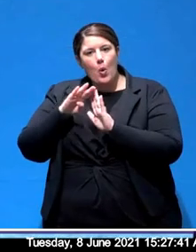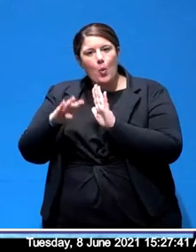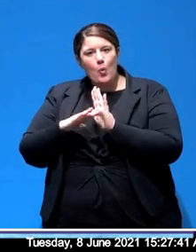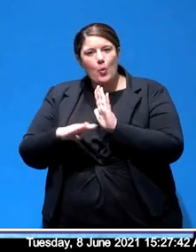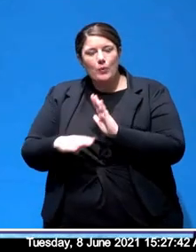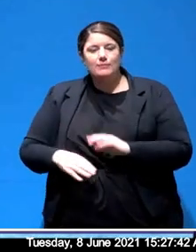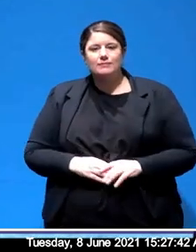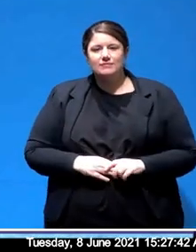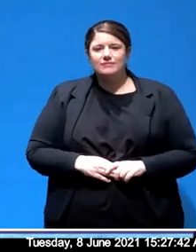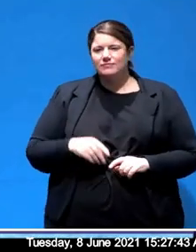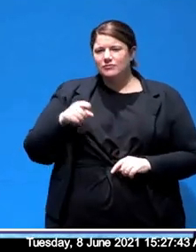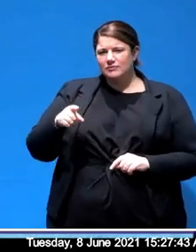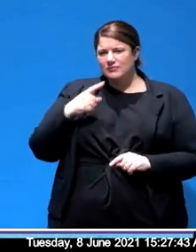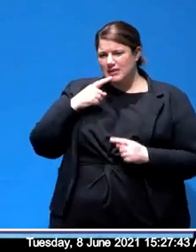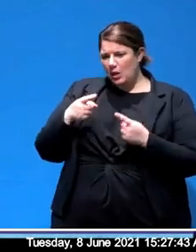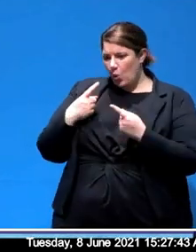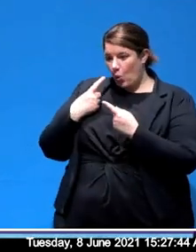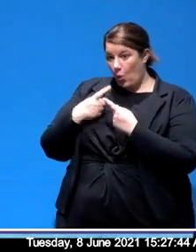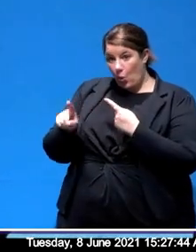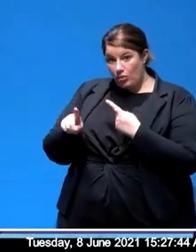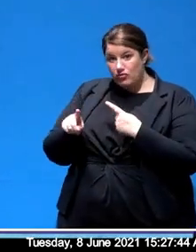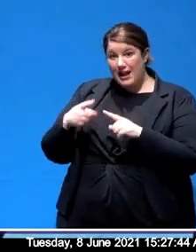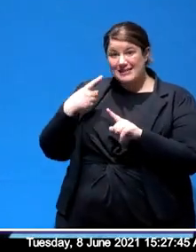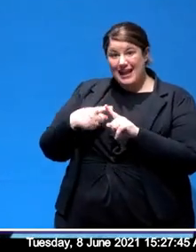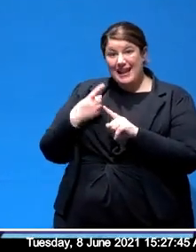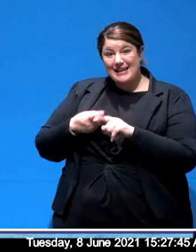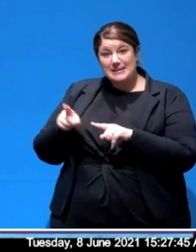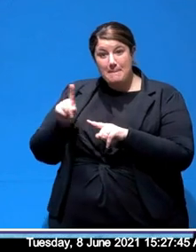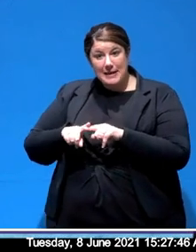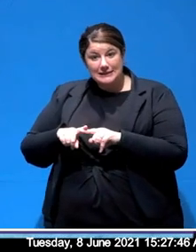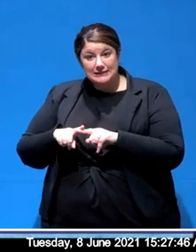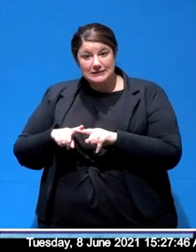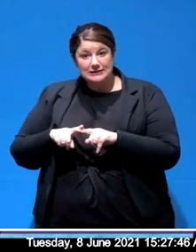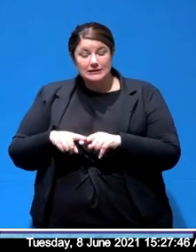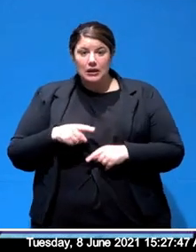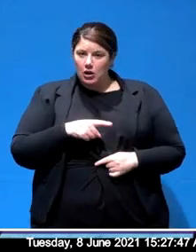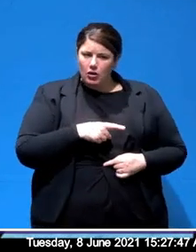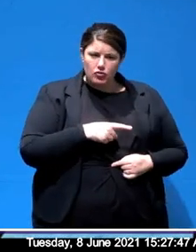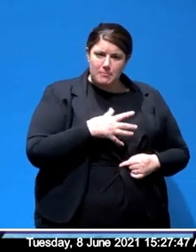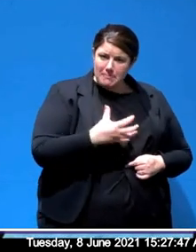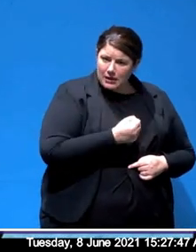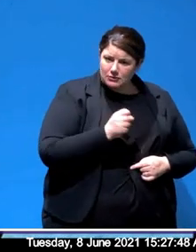I think you say "authorised and expected." Are they not required to do that? They are required, yes.